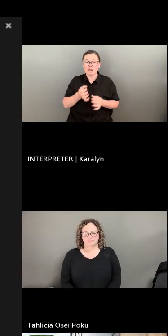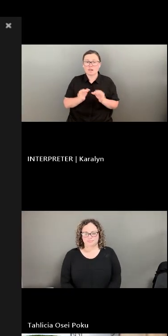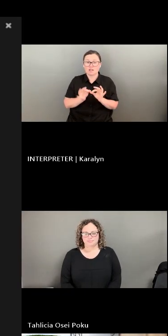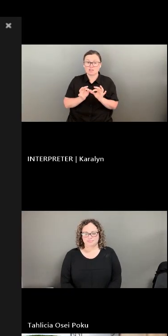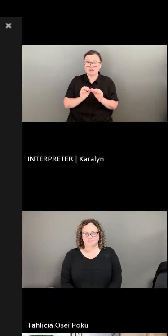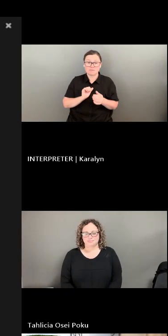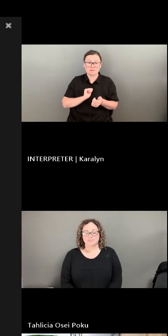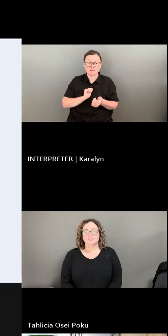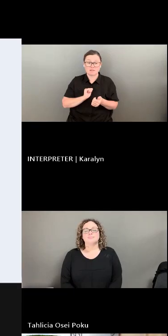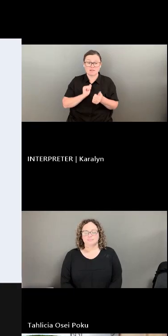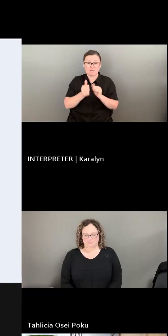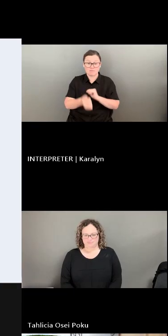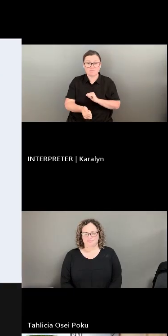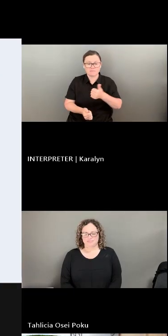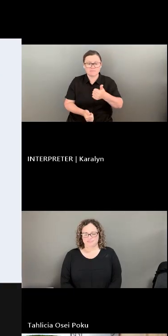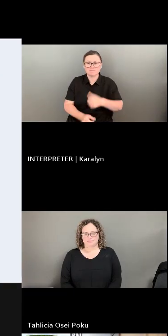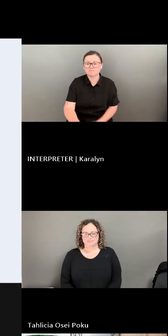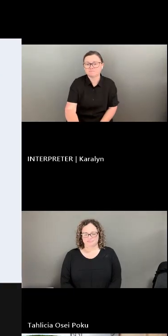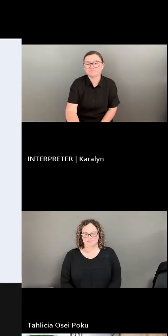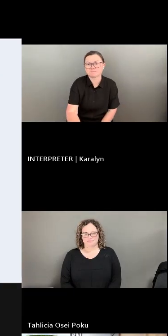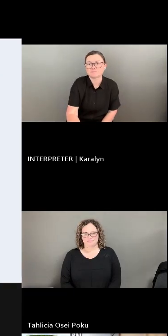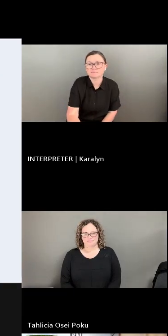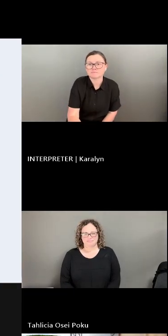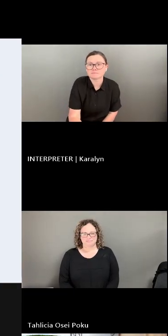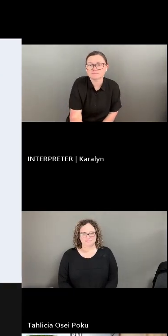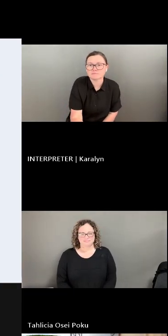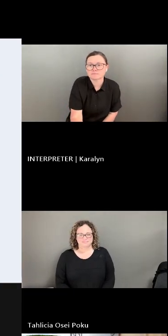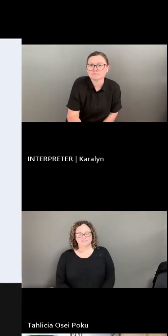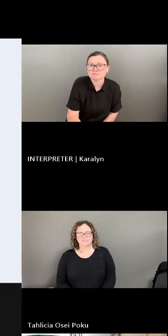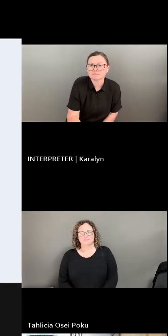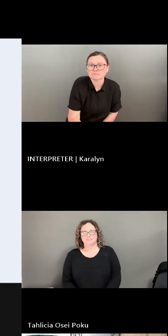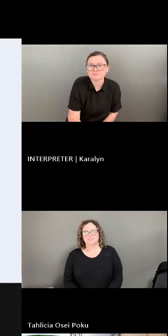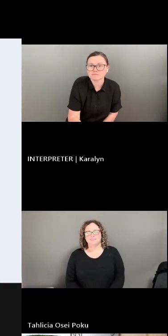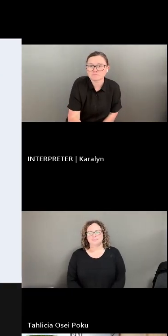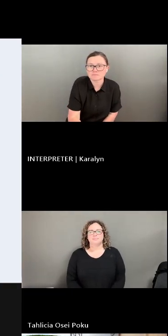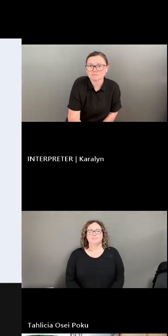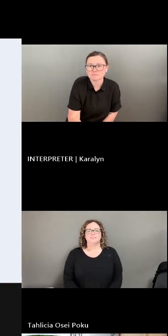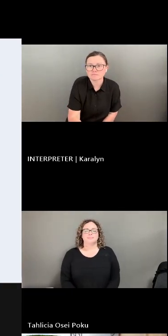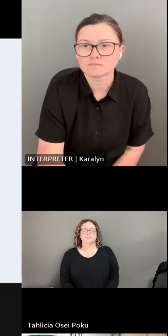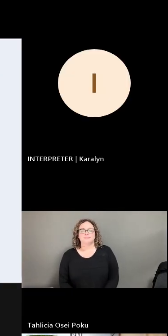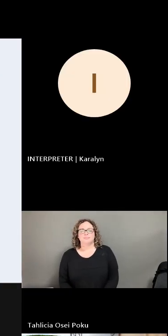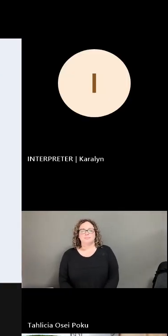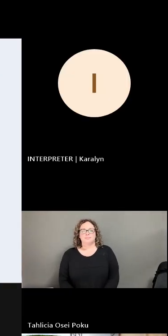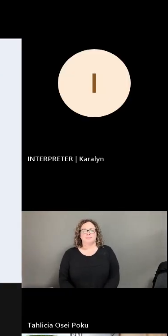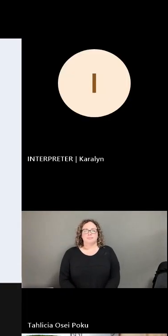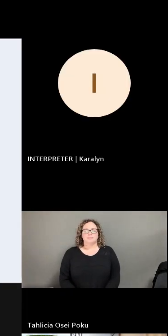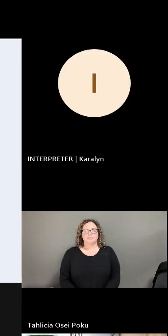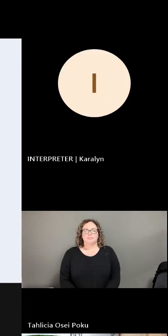Swing set around. Okay. And then you see. You've got a triple threat today.